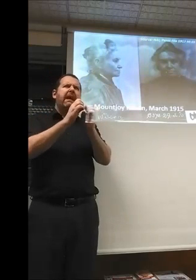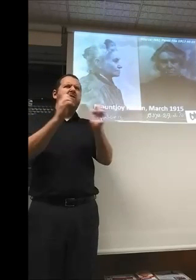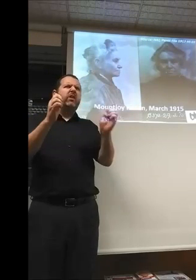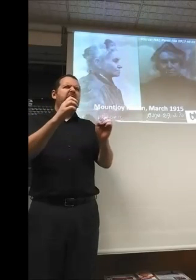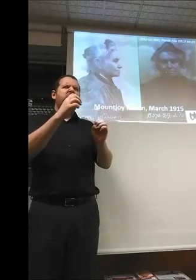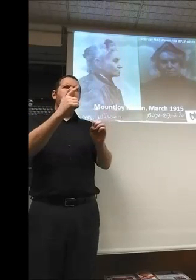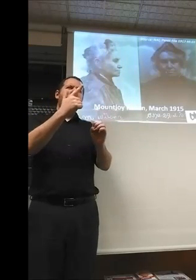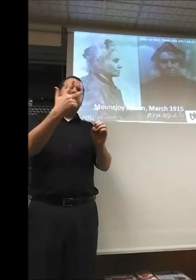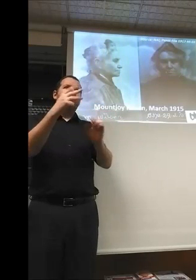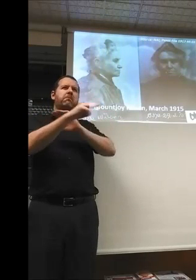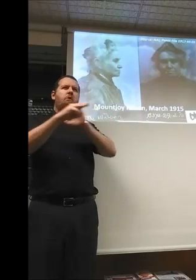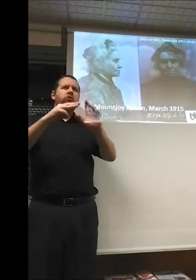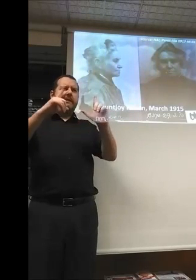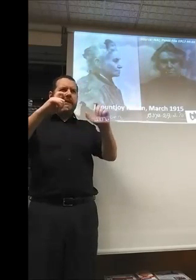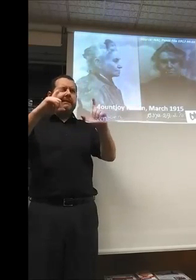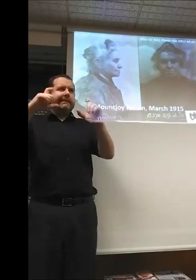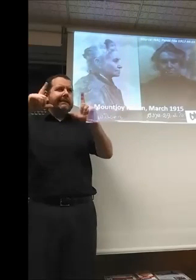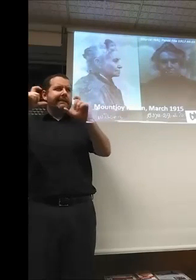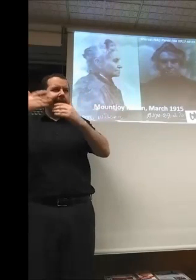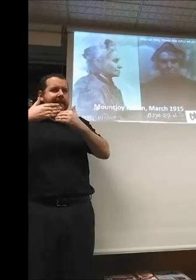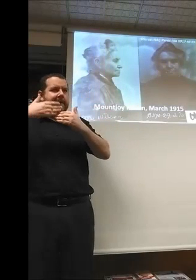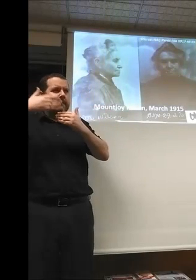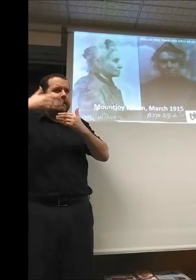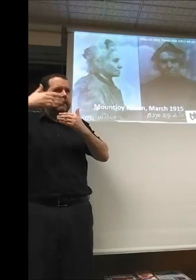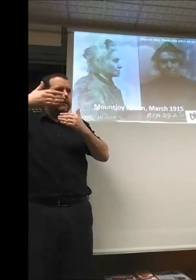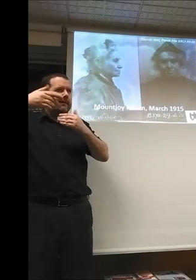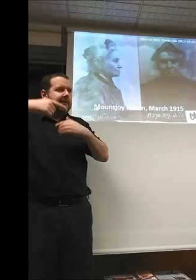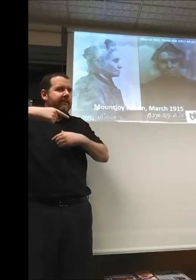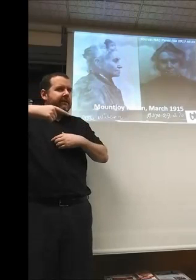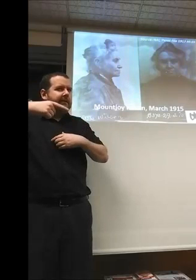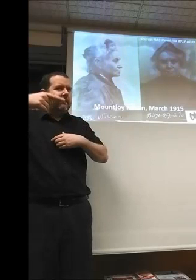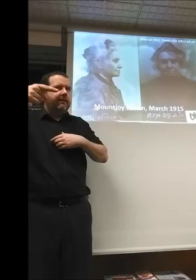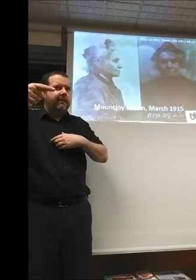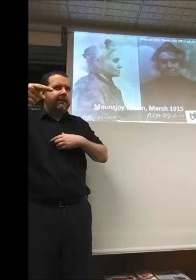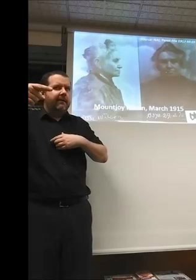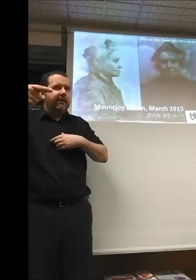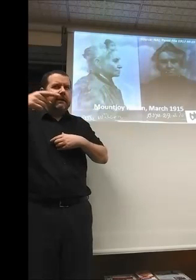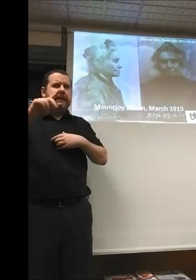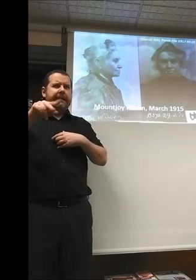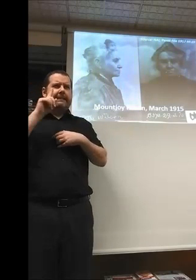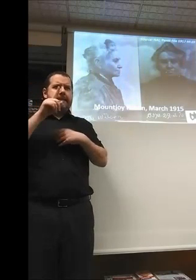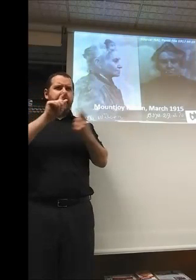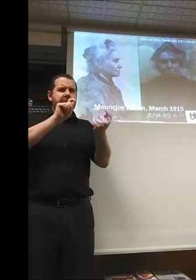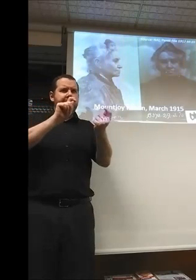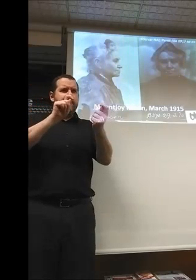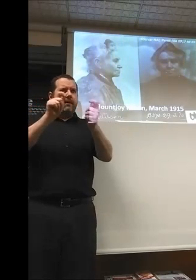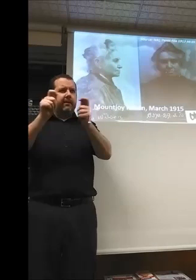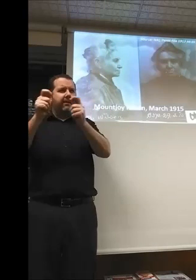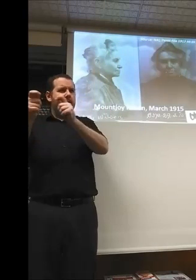the video I decided why not have a look and I found her!